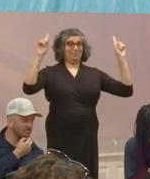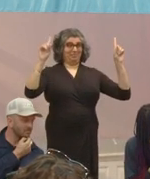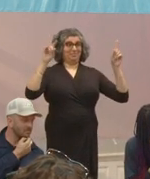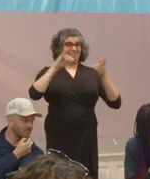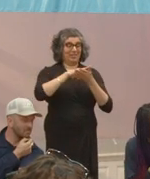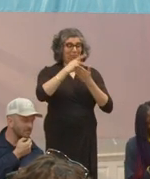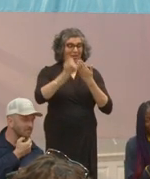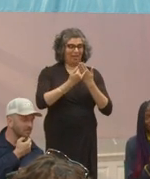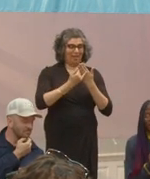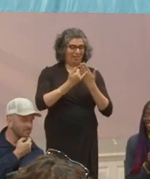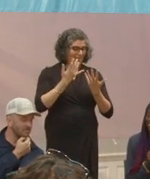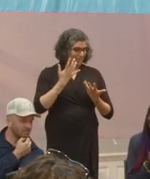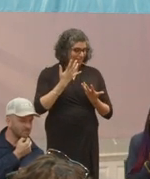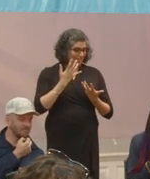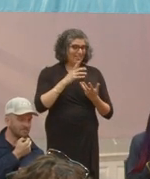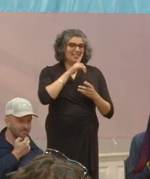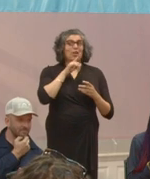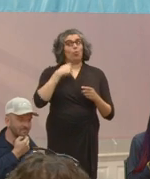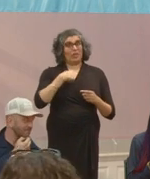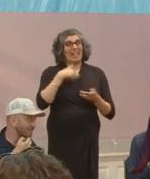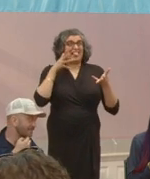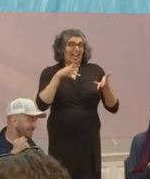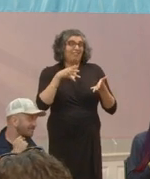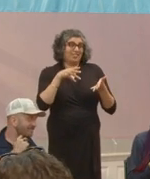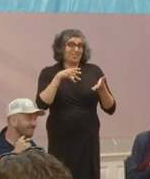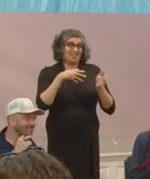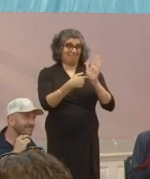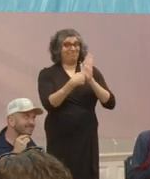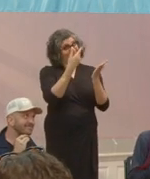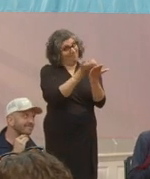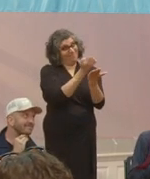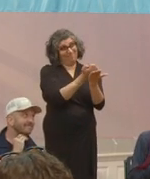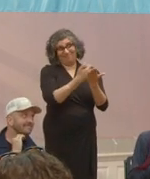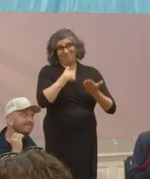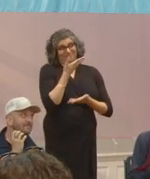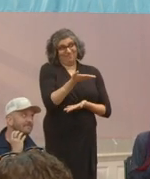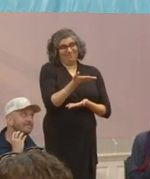project like we really tried to get on to it. That's really